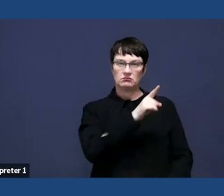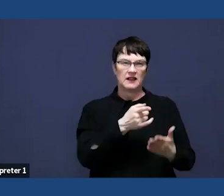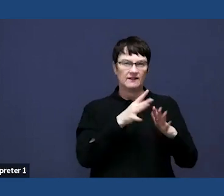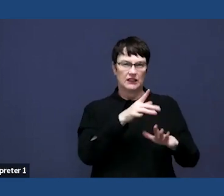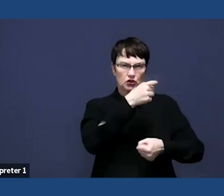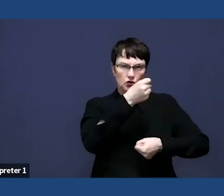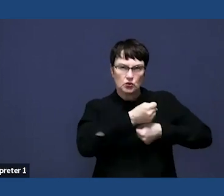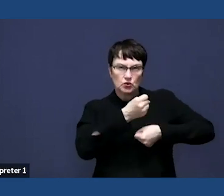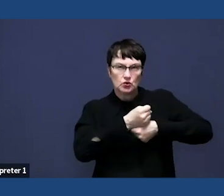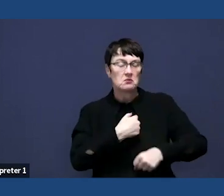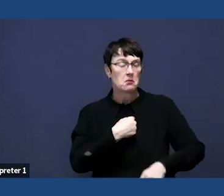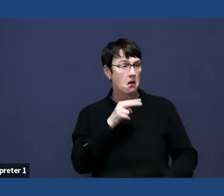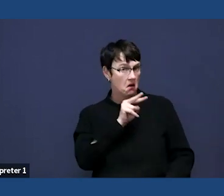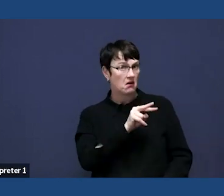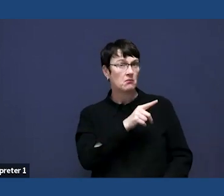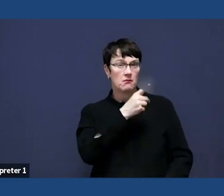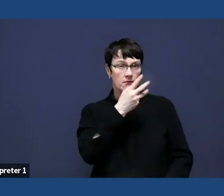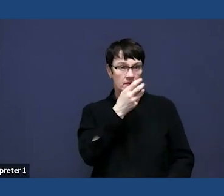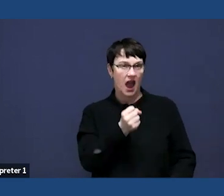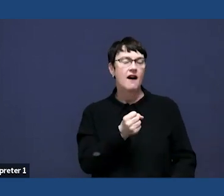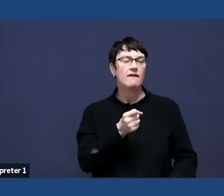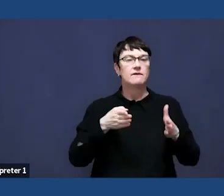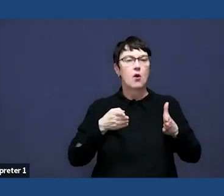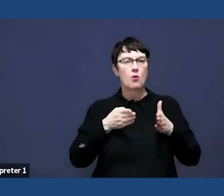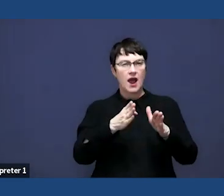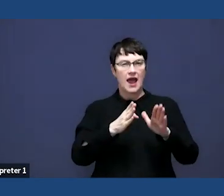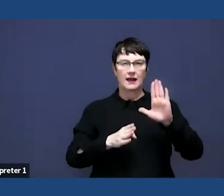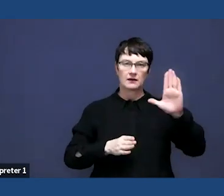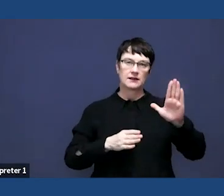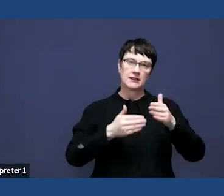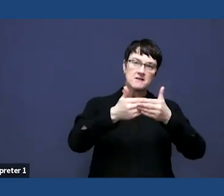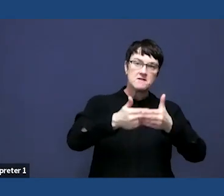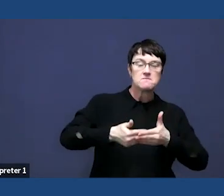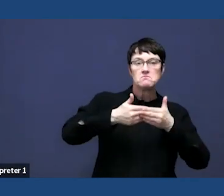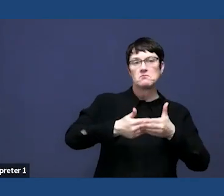of care. So how does this relate to the question of employers?